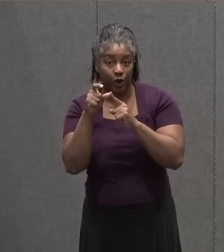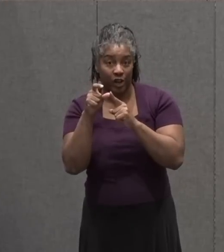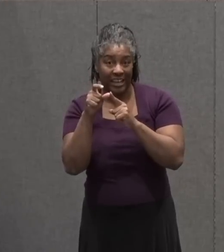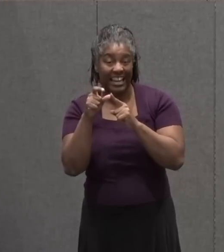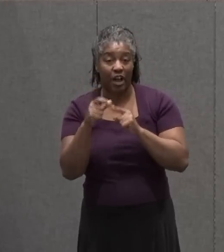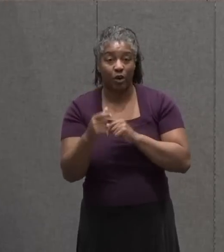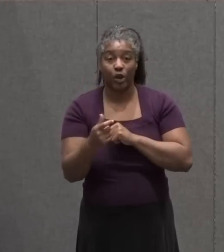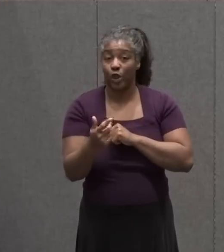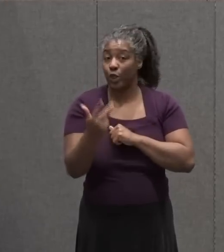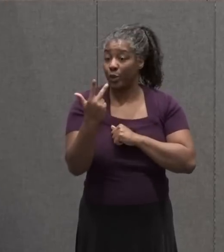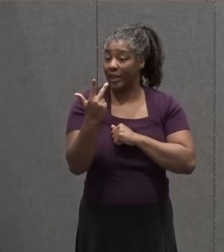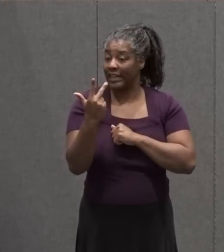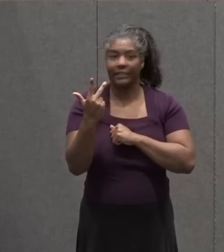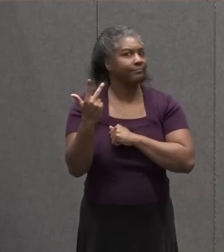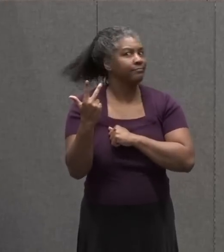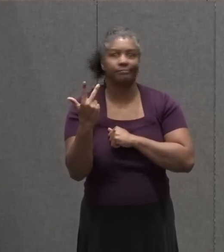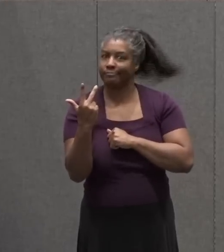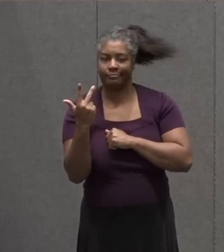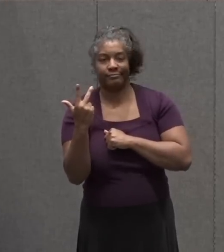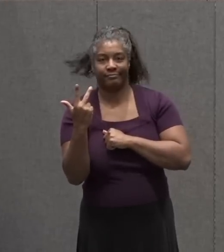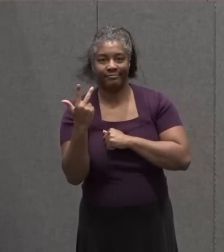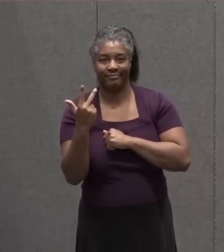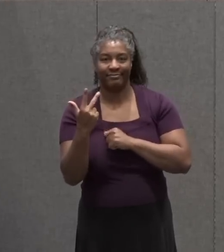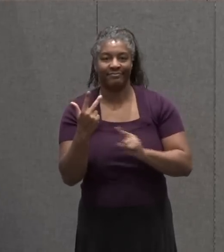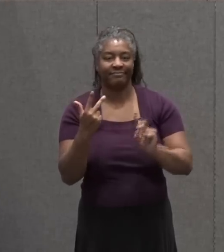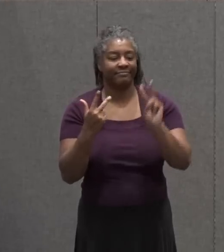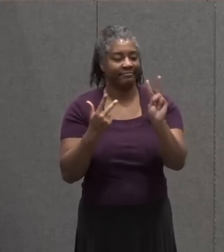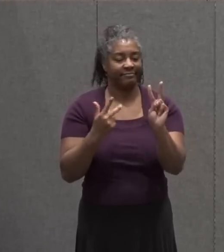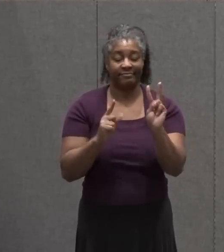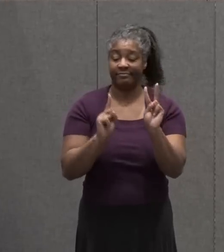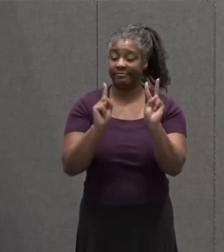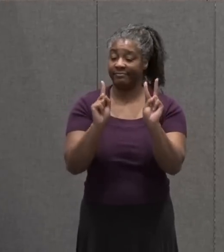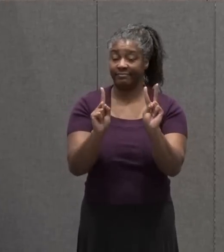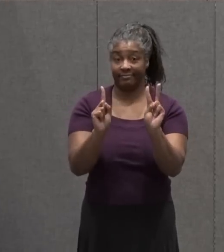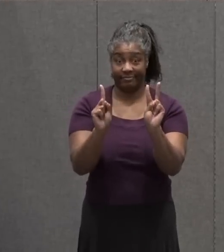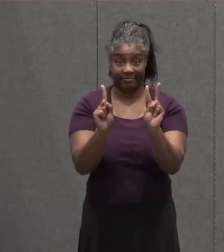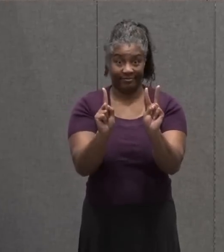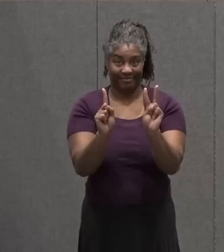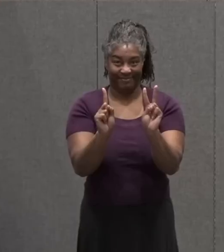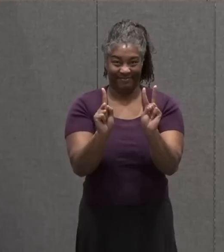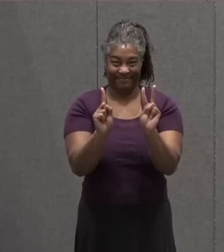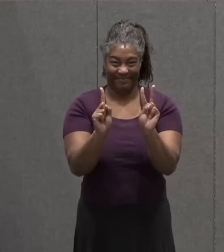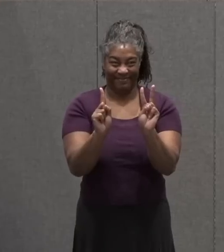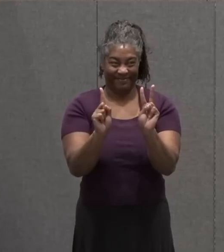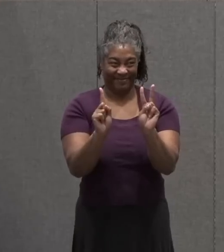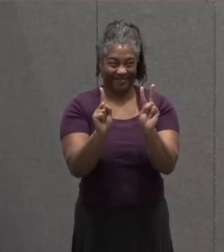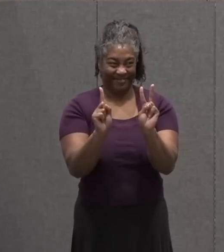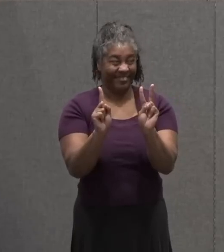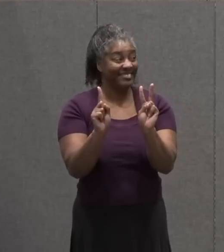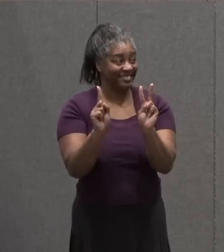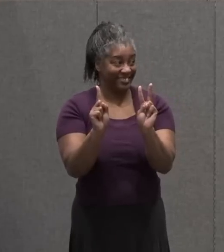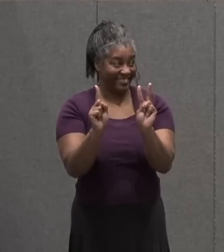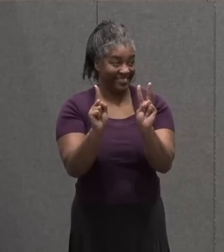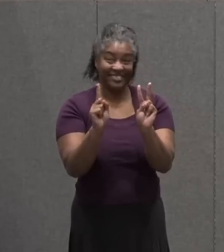we're going to hold up fingers like this. One hand will hold one finger and another hand will hold two fingers.